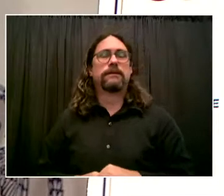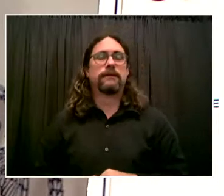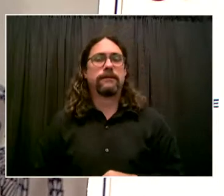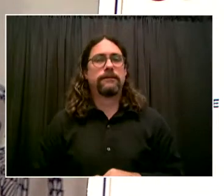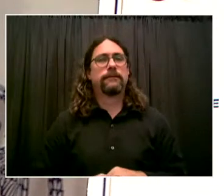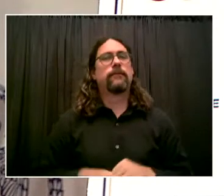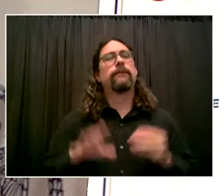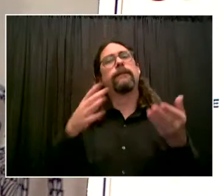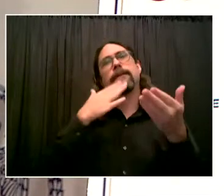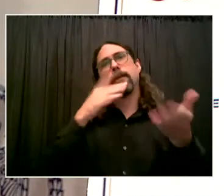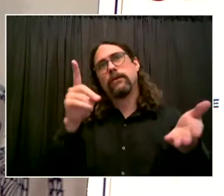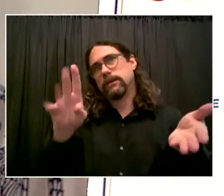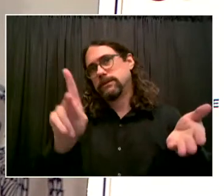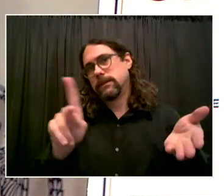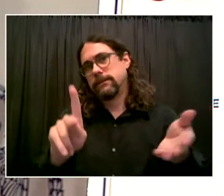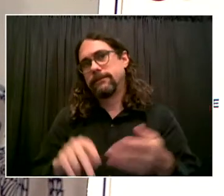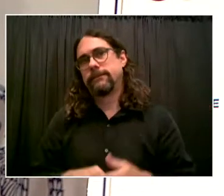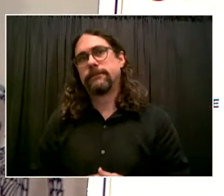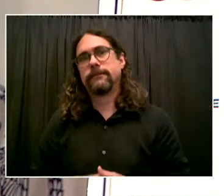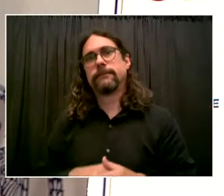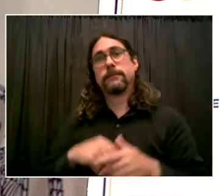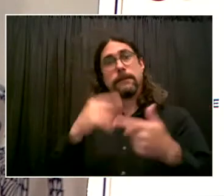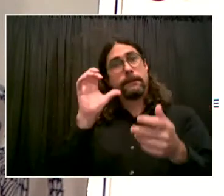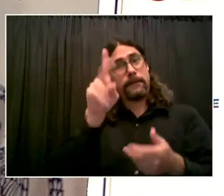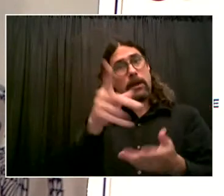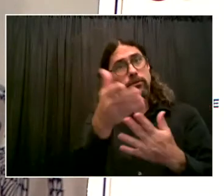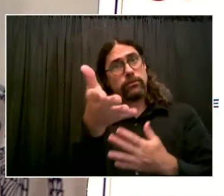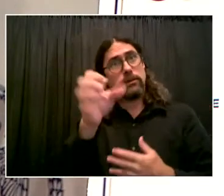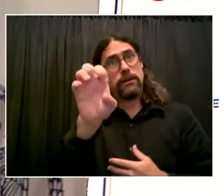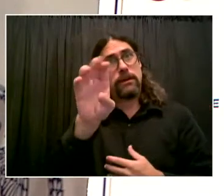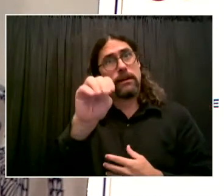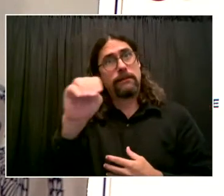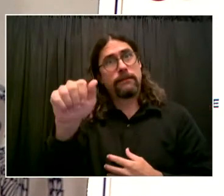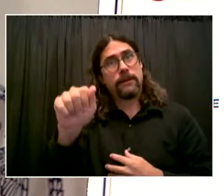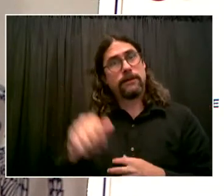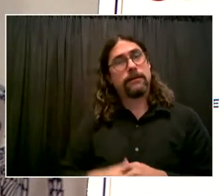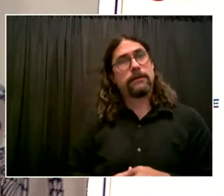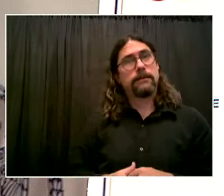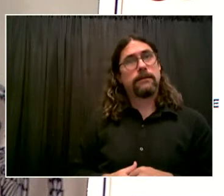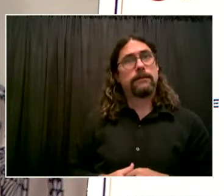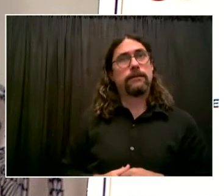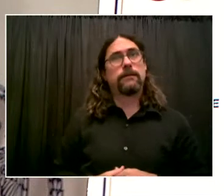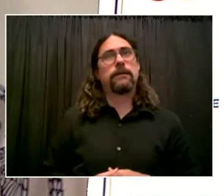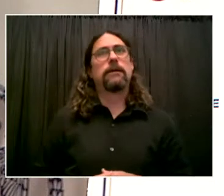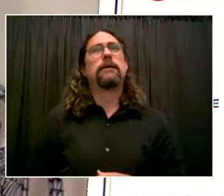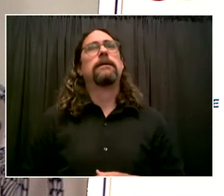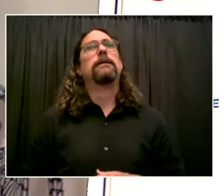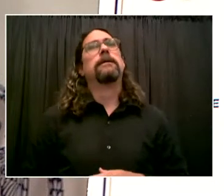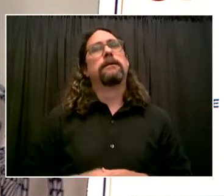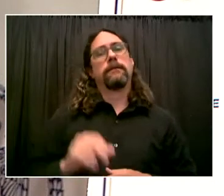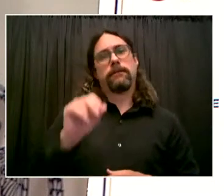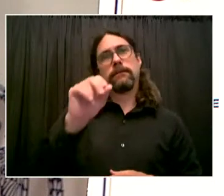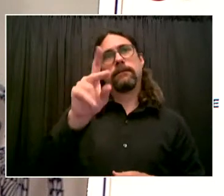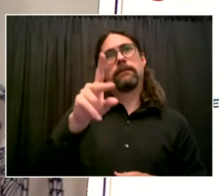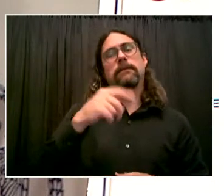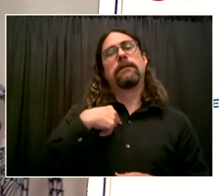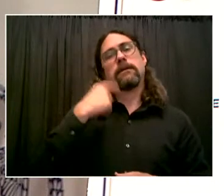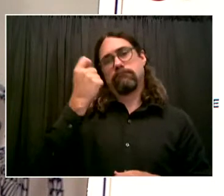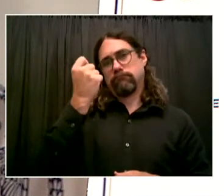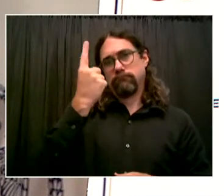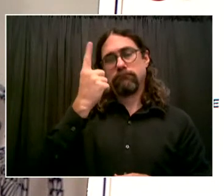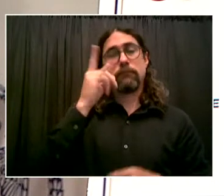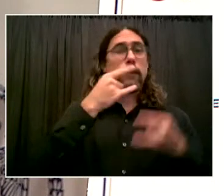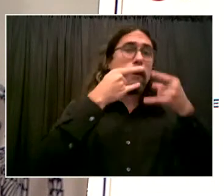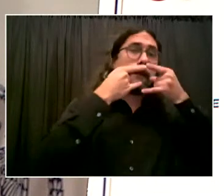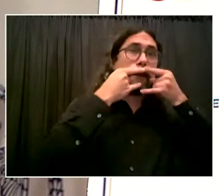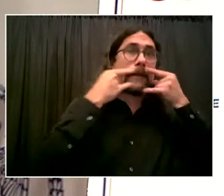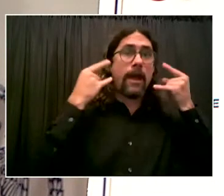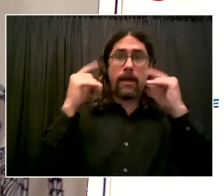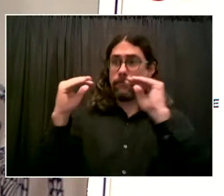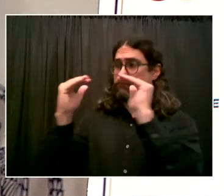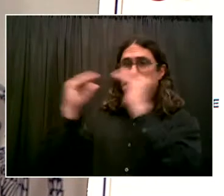GO AHEAD EMMA.